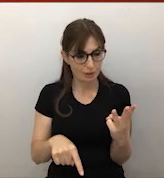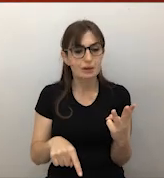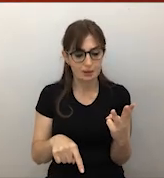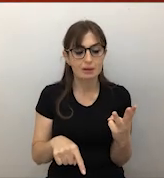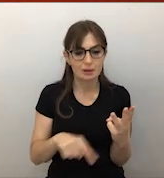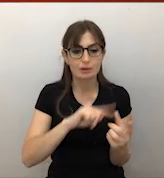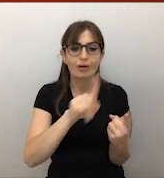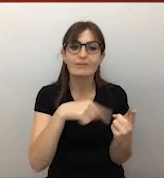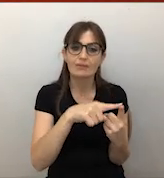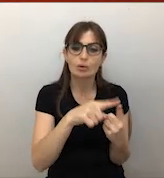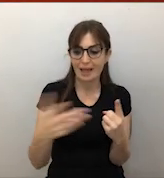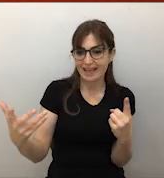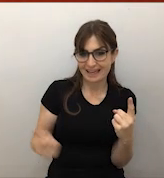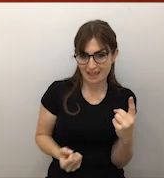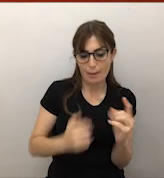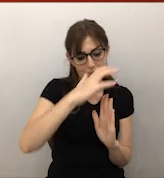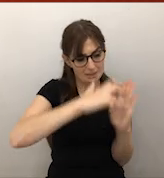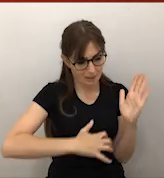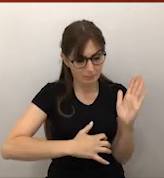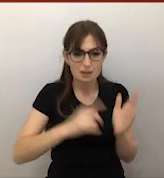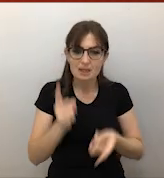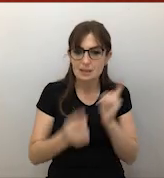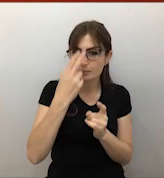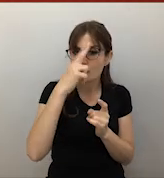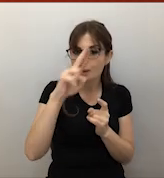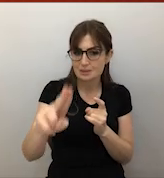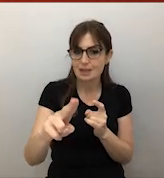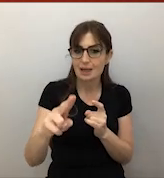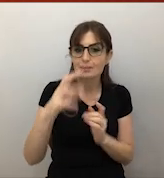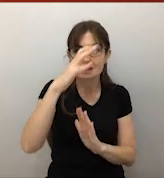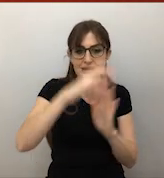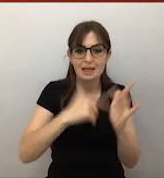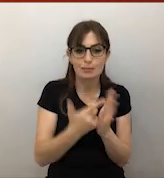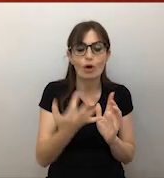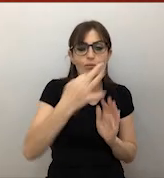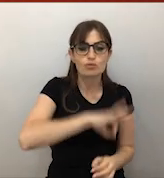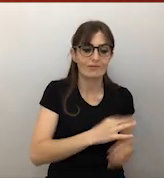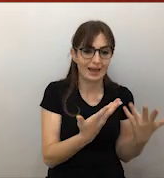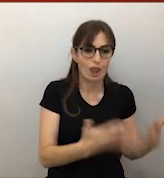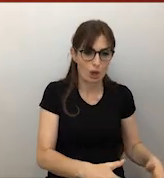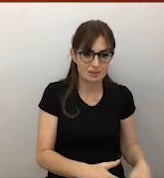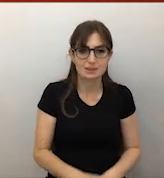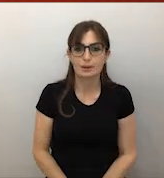The first of these is the income statement, which is sometimes called the statement of profit and loss, or the statement of profit and loss